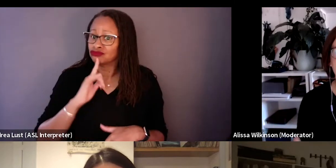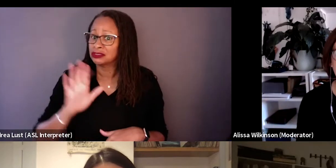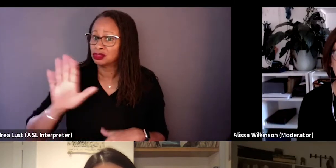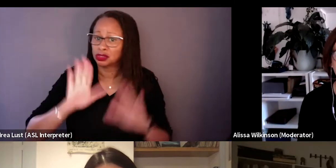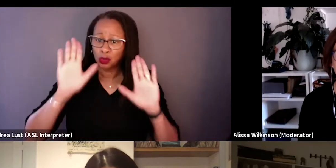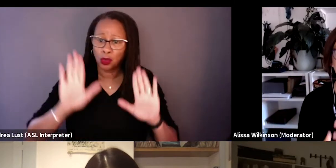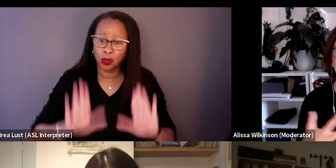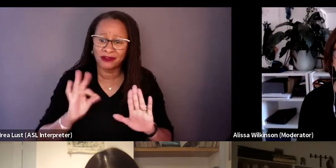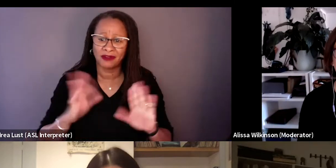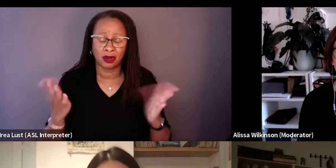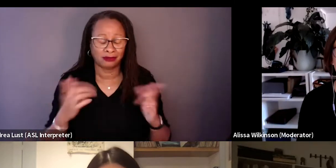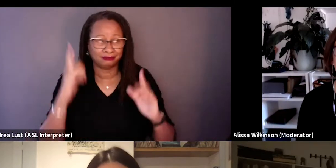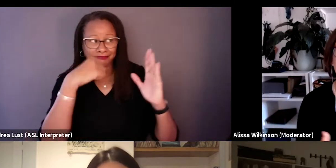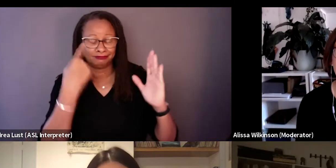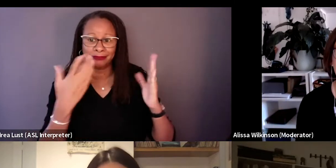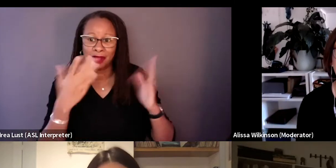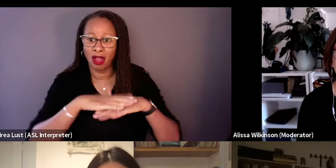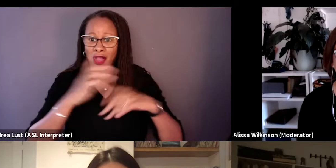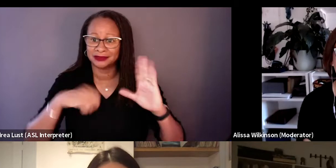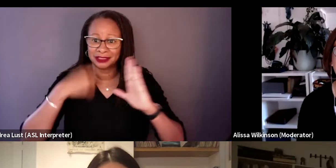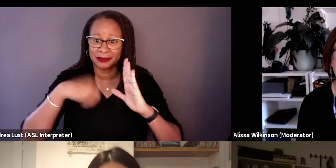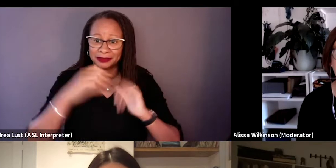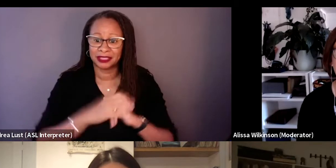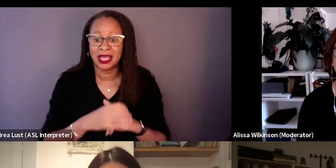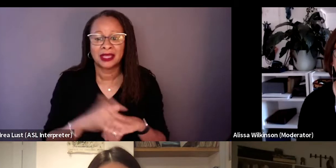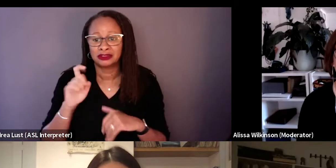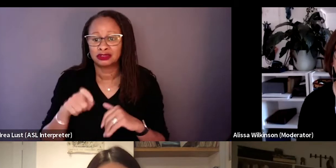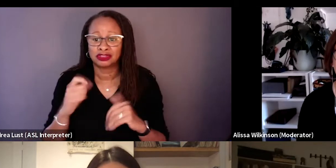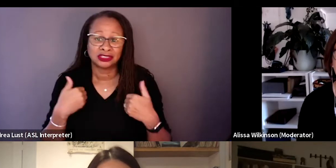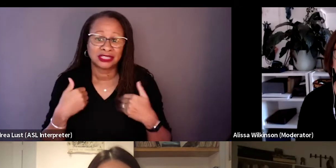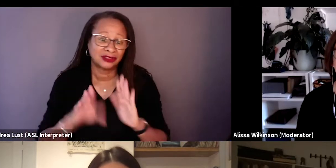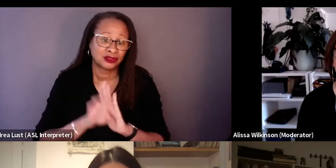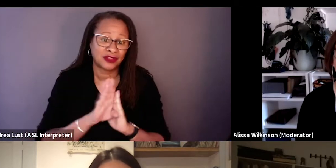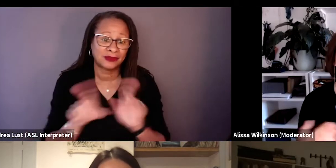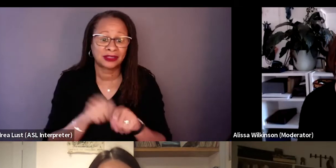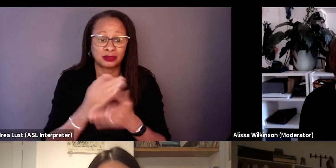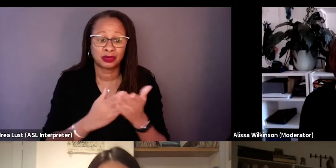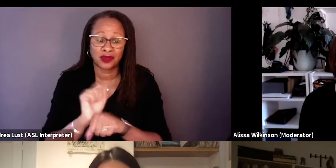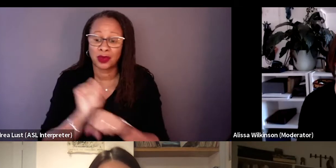on camera, right? I mean, I'm sure that's something she has had to develop as part of her work, but that makes her obviously